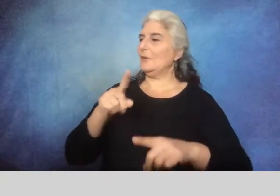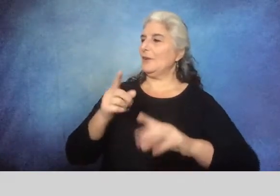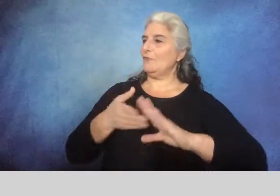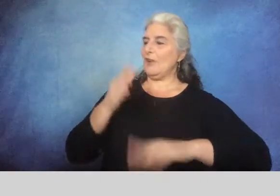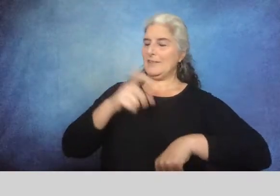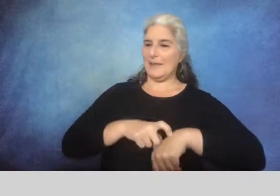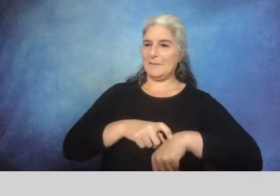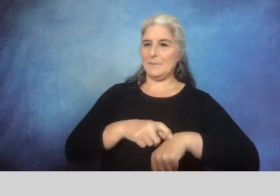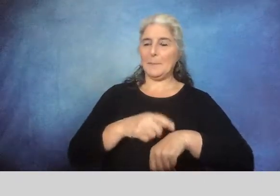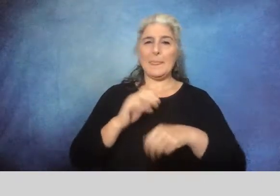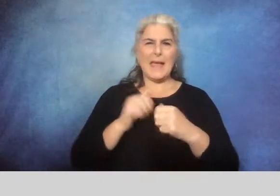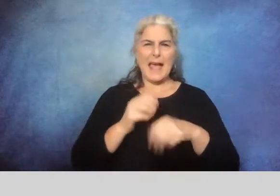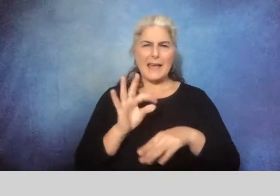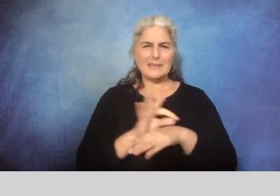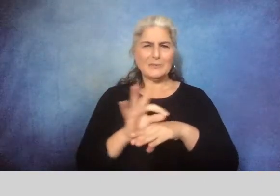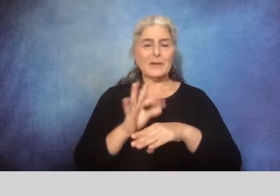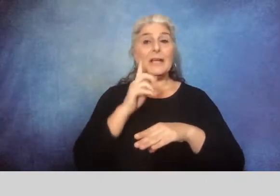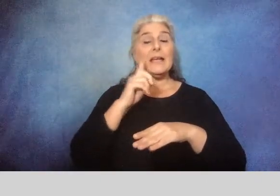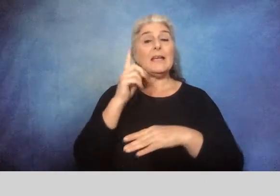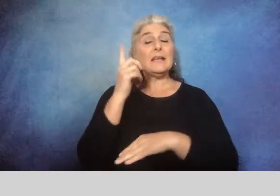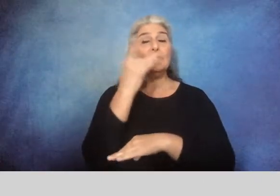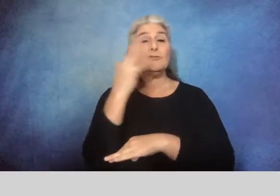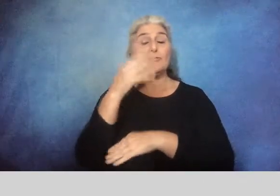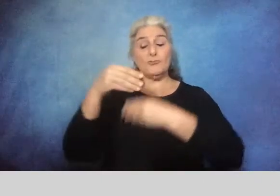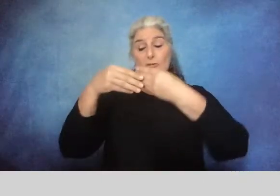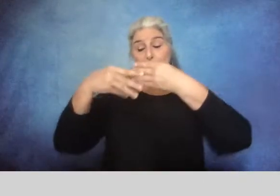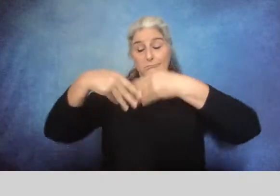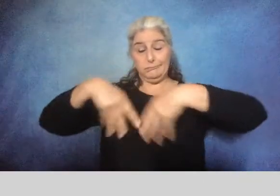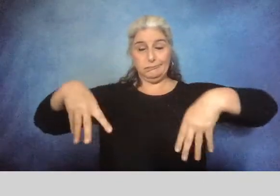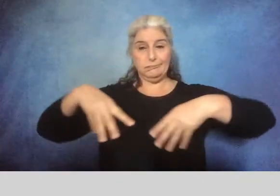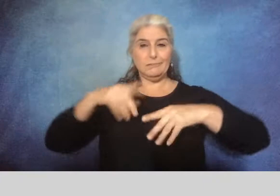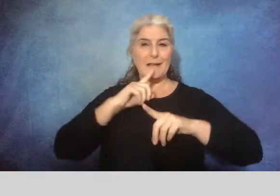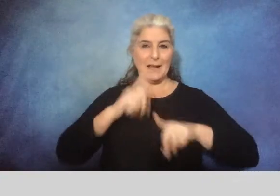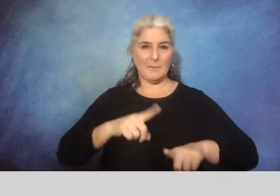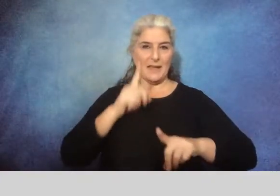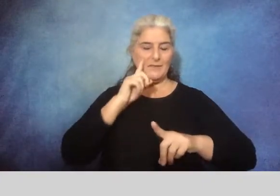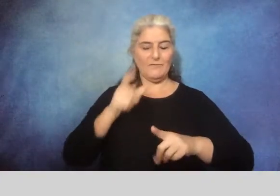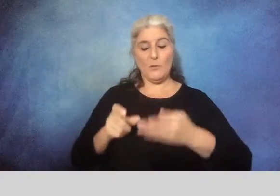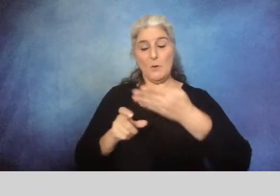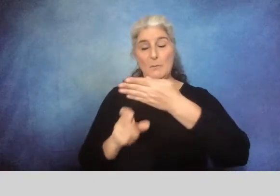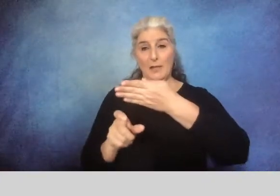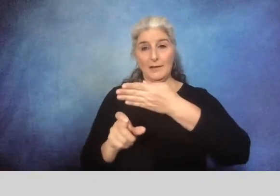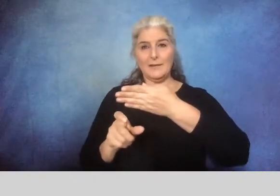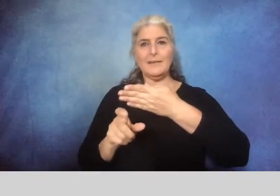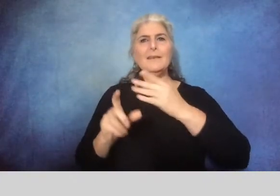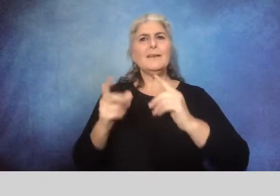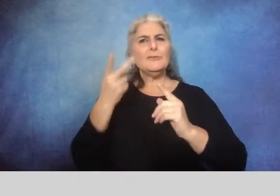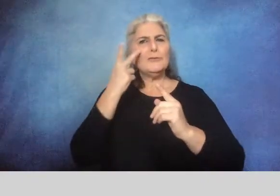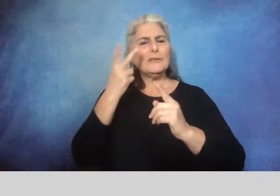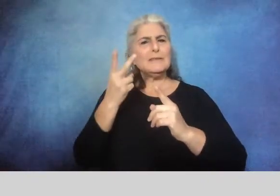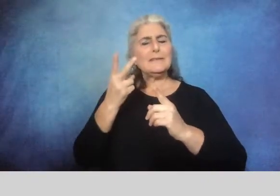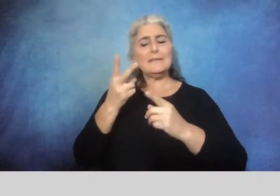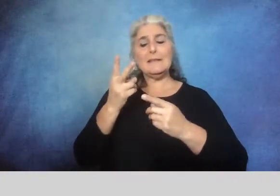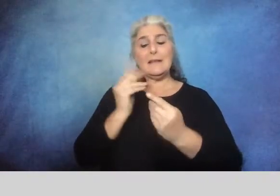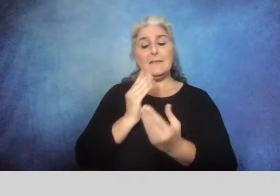Here is an output of a tree command for a sample plugin. As you can see, the, repository contains